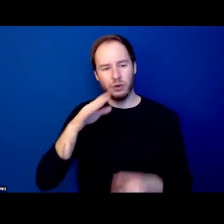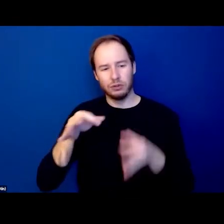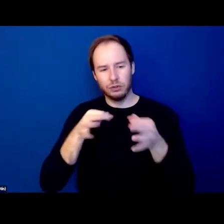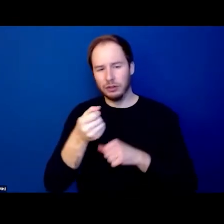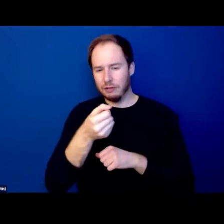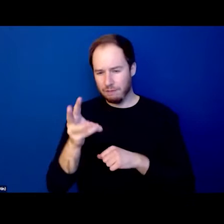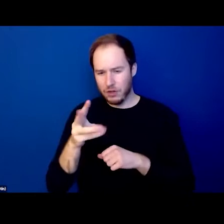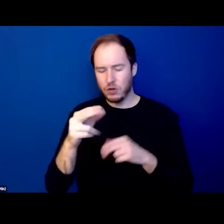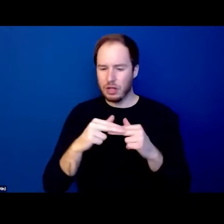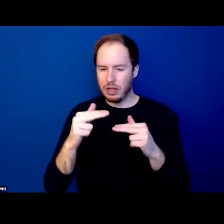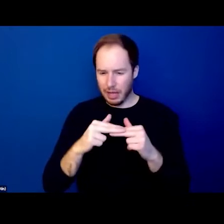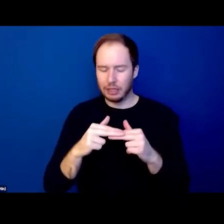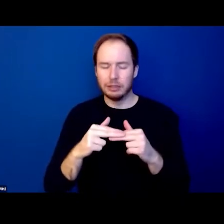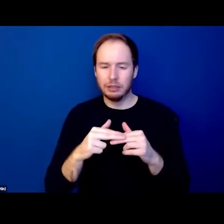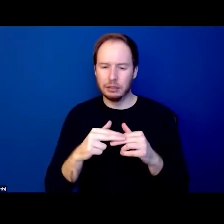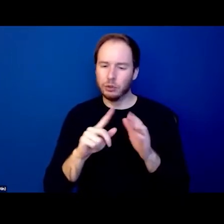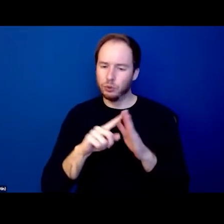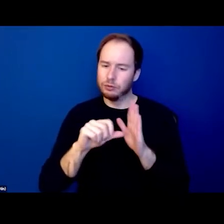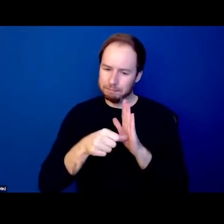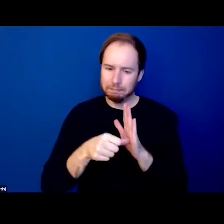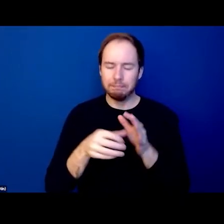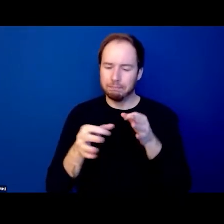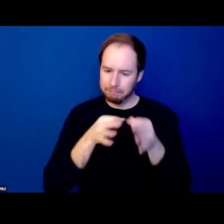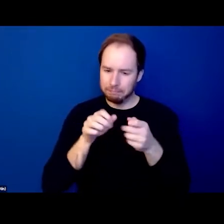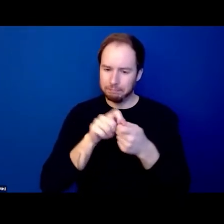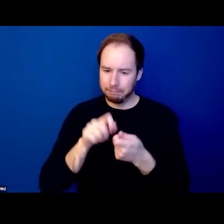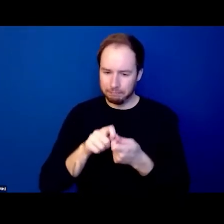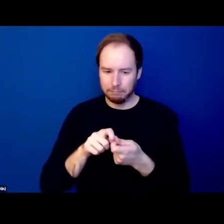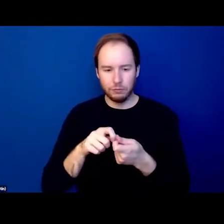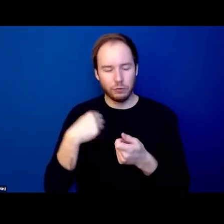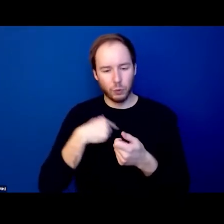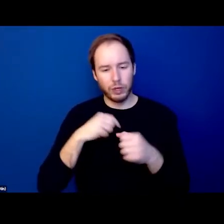more time than others so we can focus on a few major points